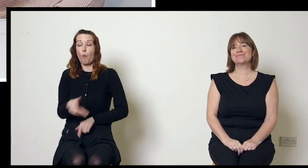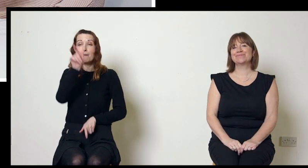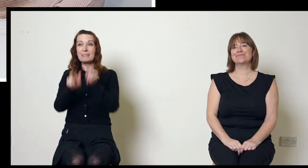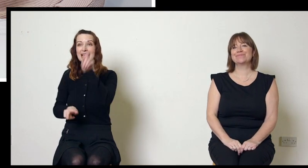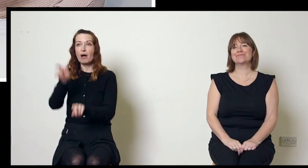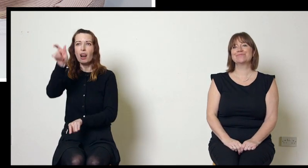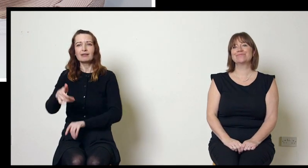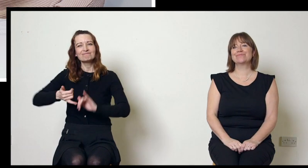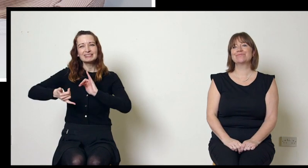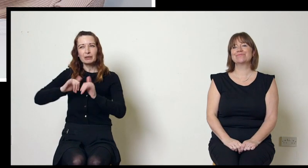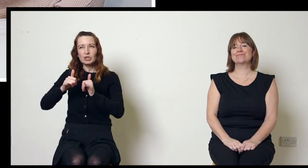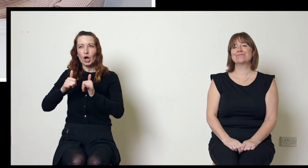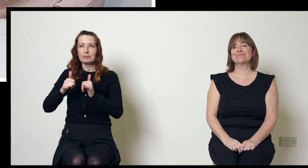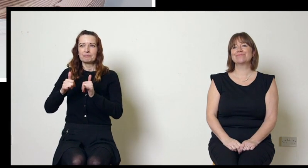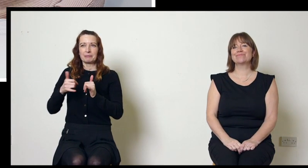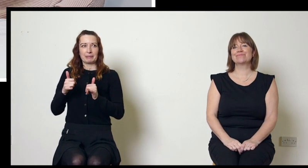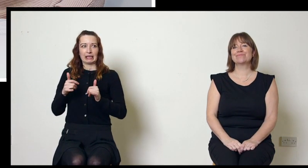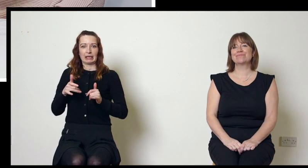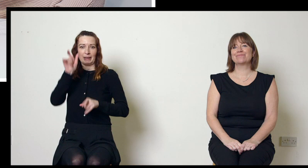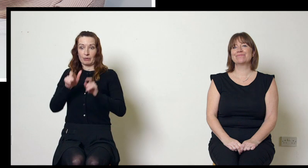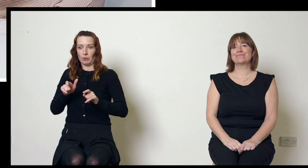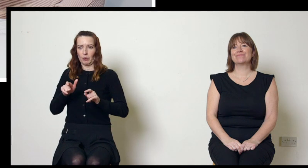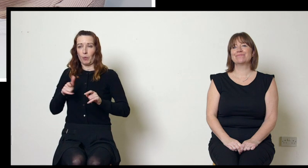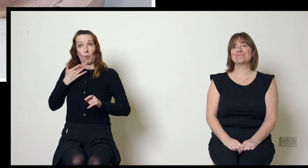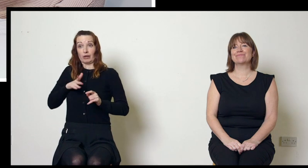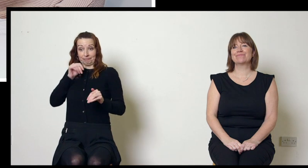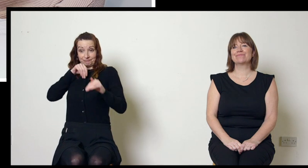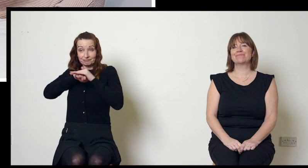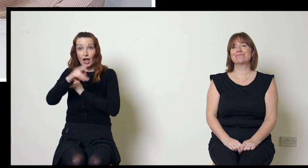that's why people sometimes don’t walk into art galleries or don't access